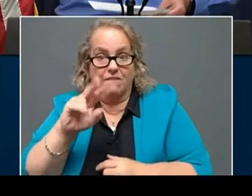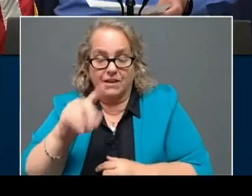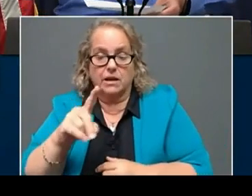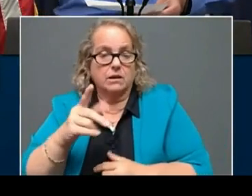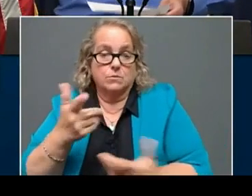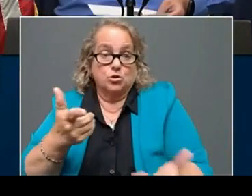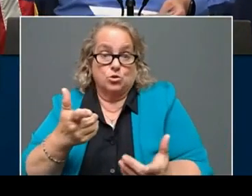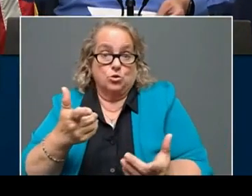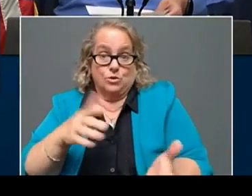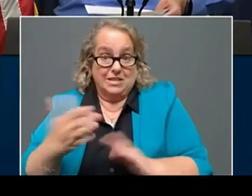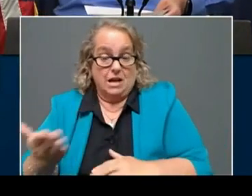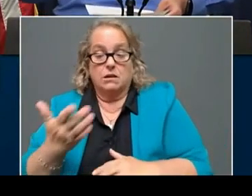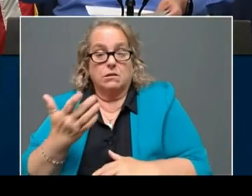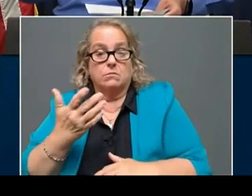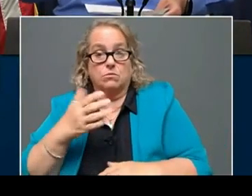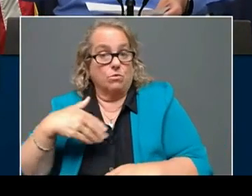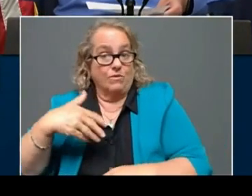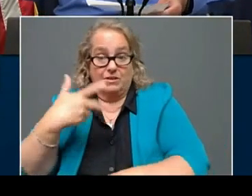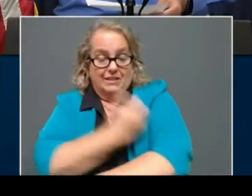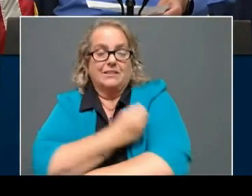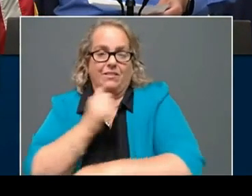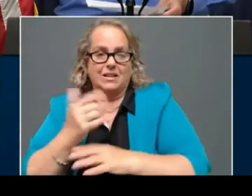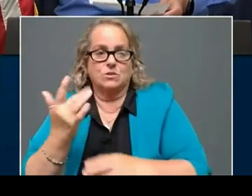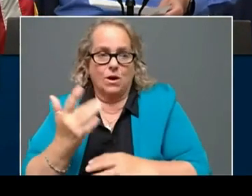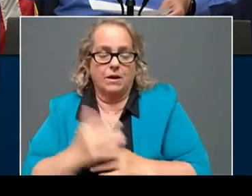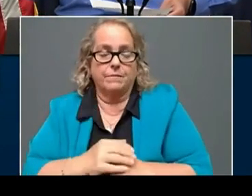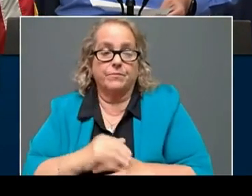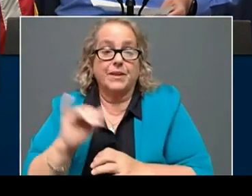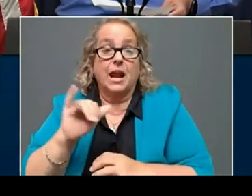like Missouri, which has been in the news a lot recently. They have a